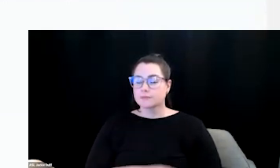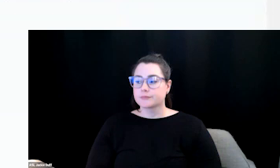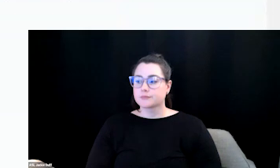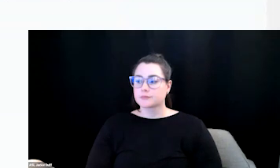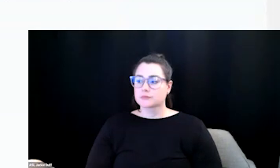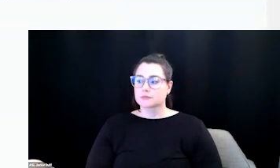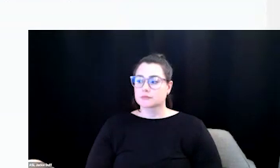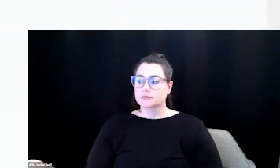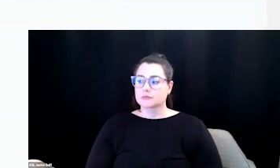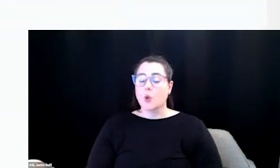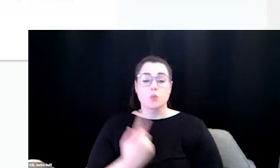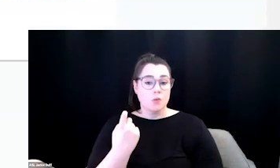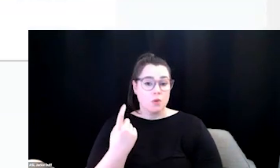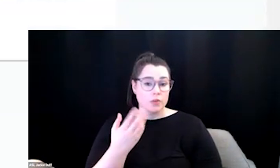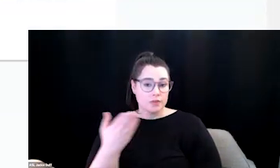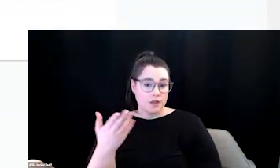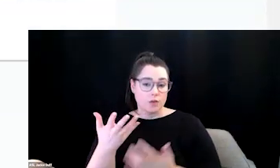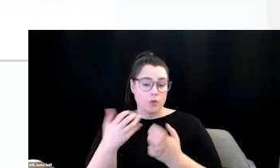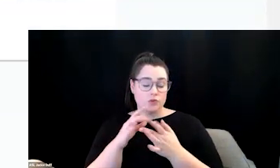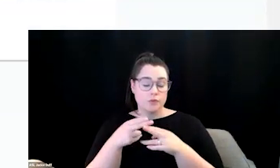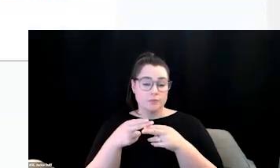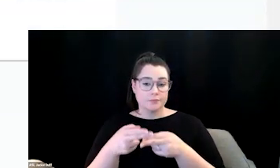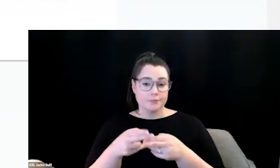and it's very convenient that's shown to me here, LaTeX users.